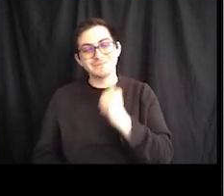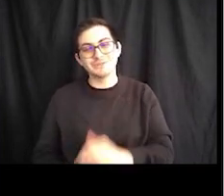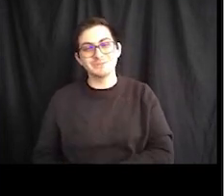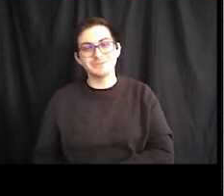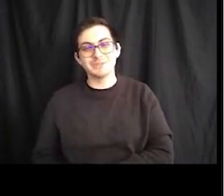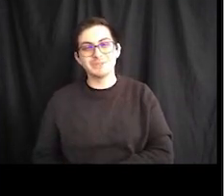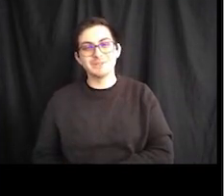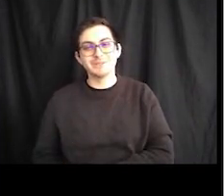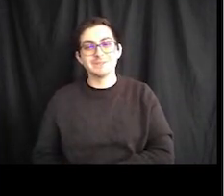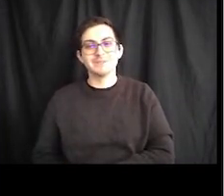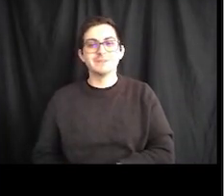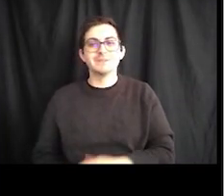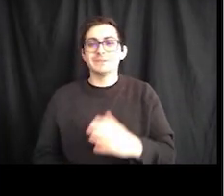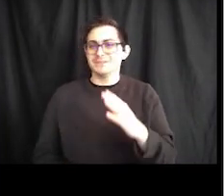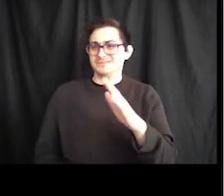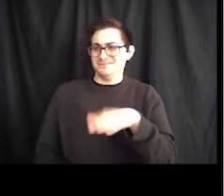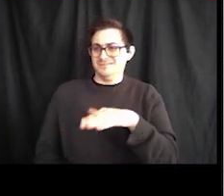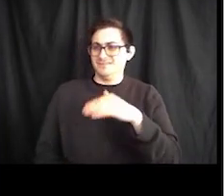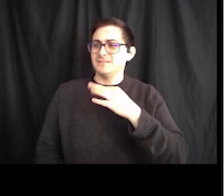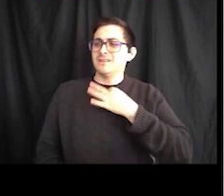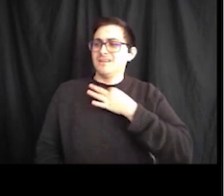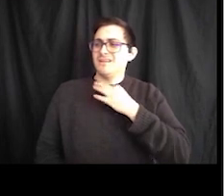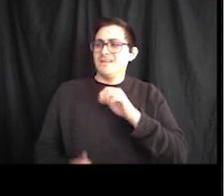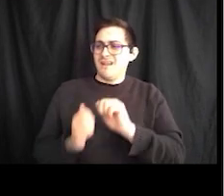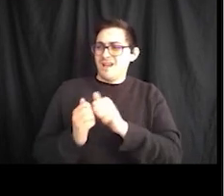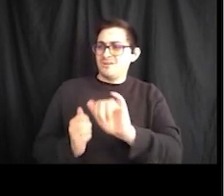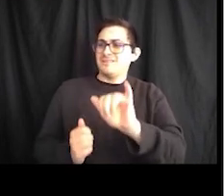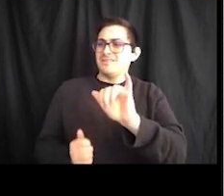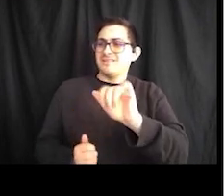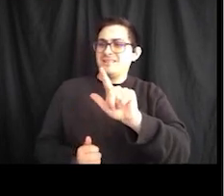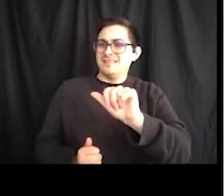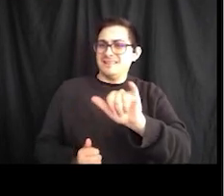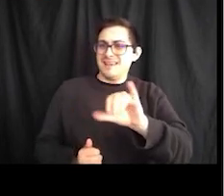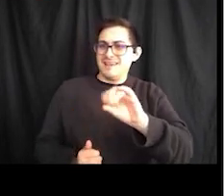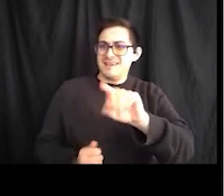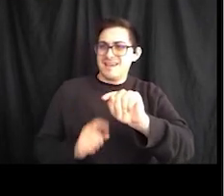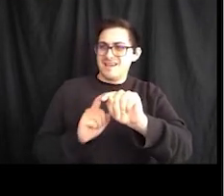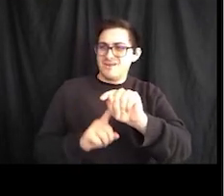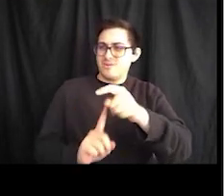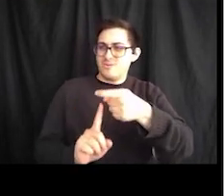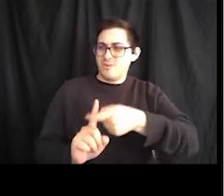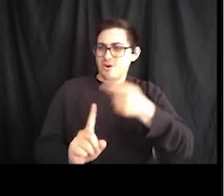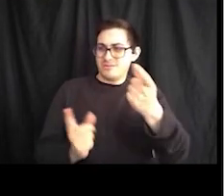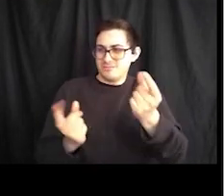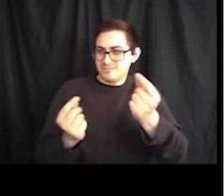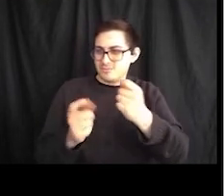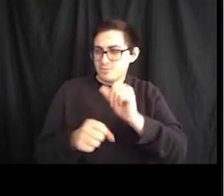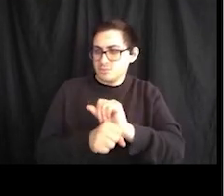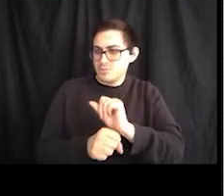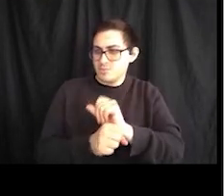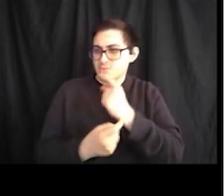Yeah actually we can take a look at it in design Figma. I'm going to press Control, Command C to copy this, move